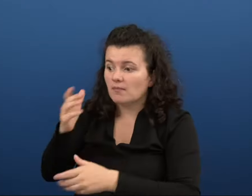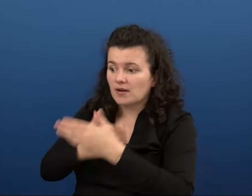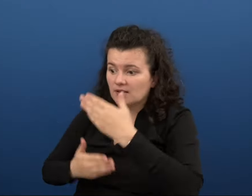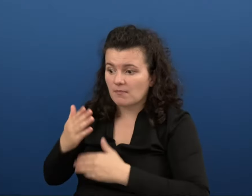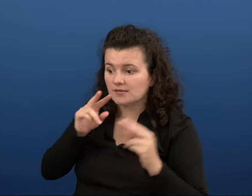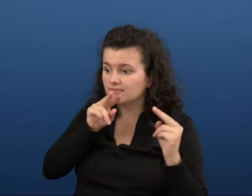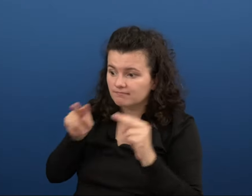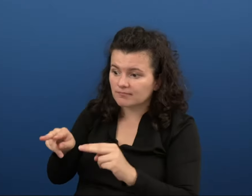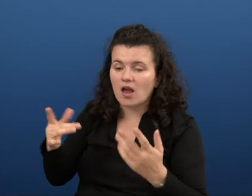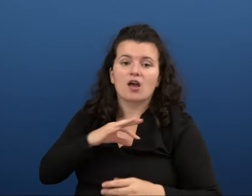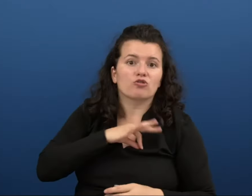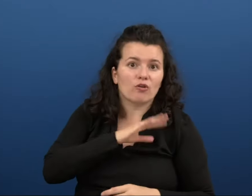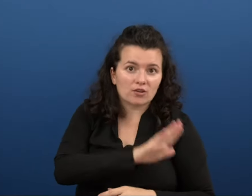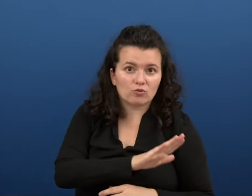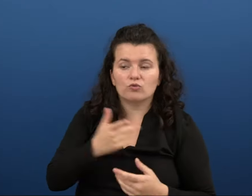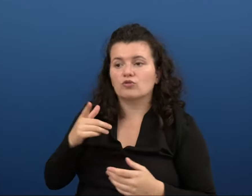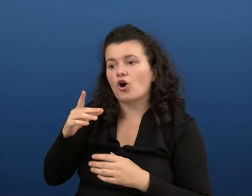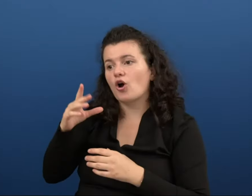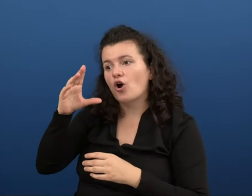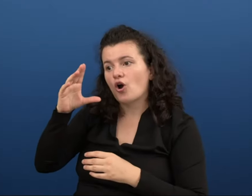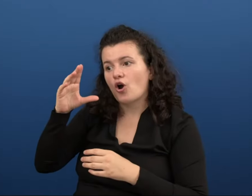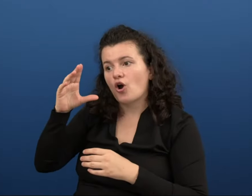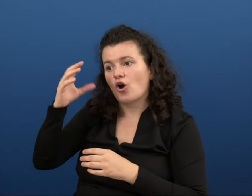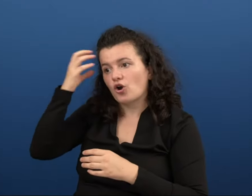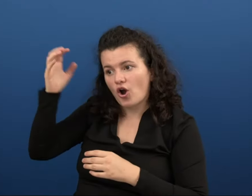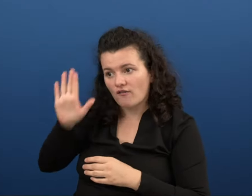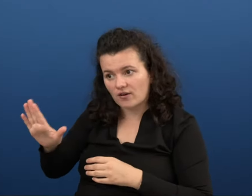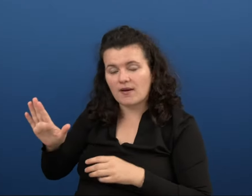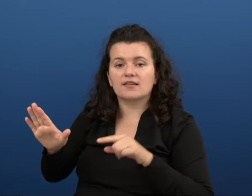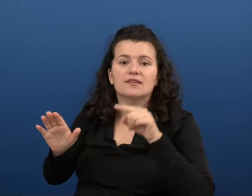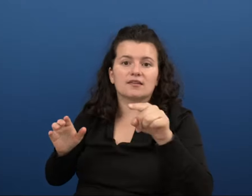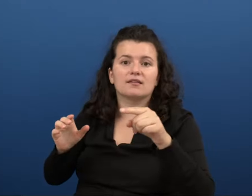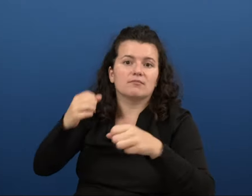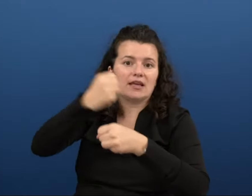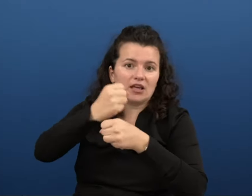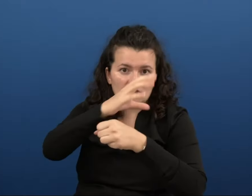16:31:42 on in government and down to industry and I can pick kindness constitution.